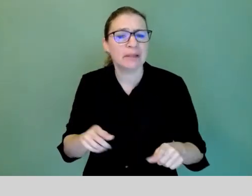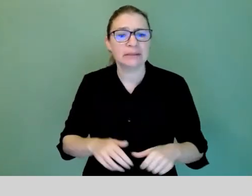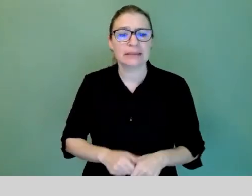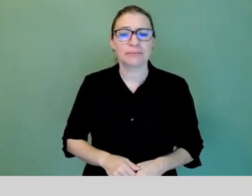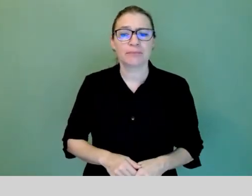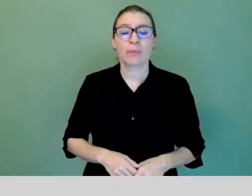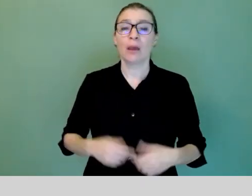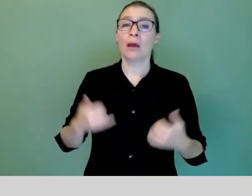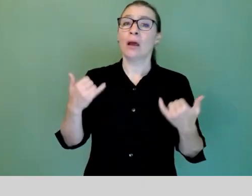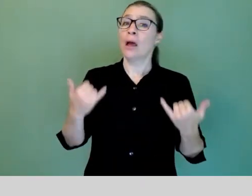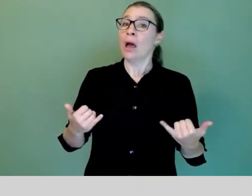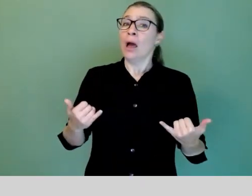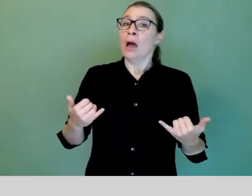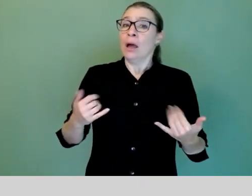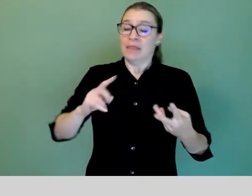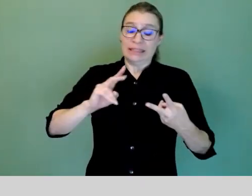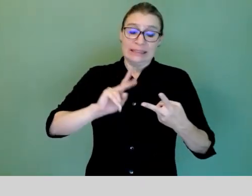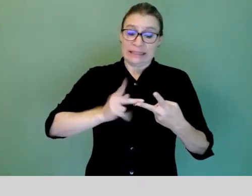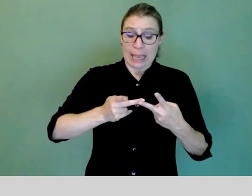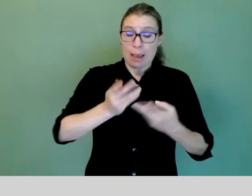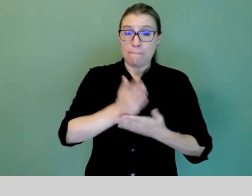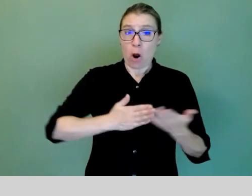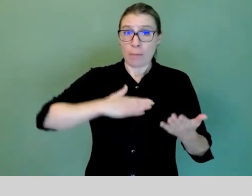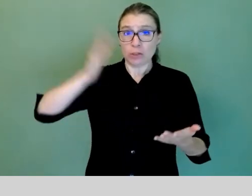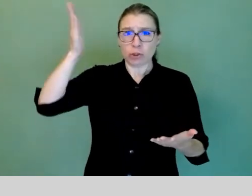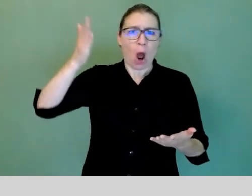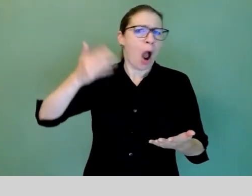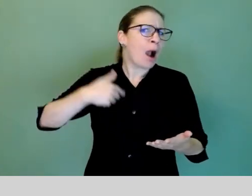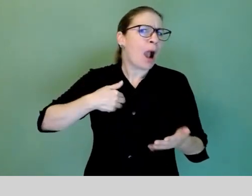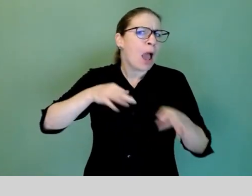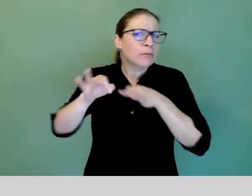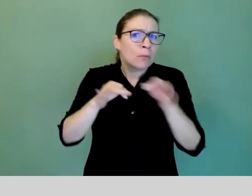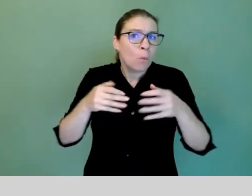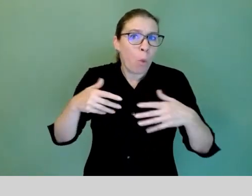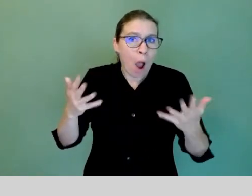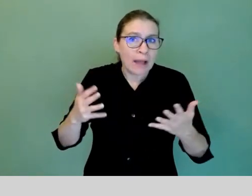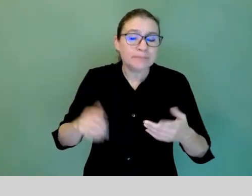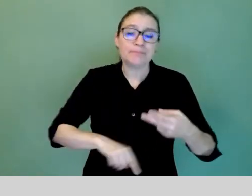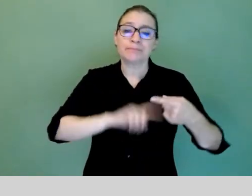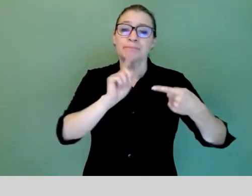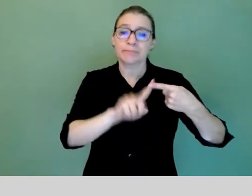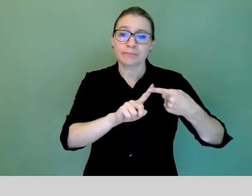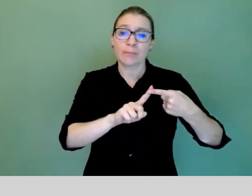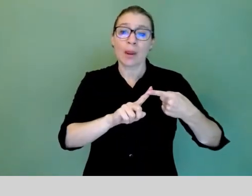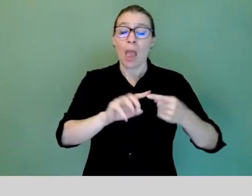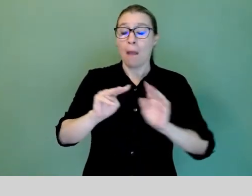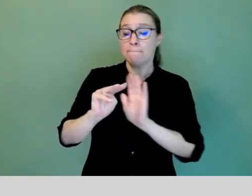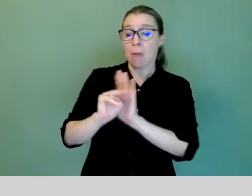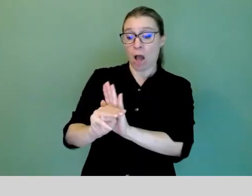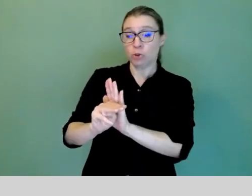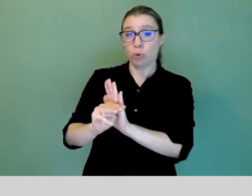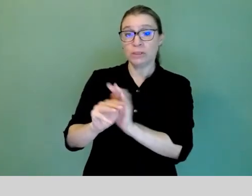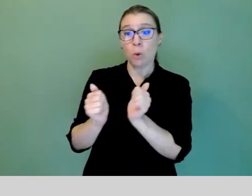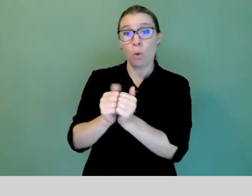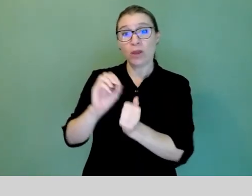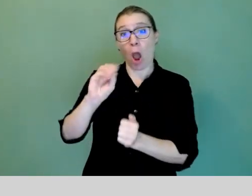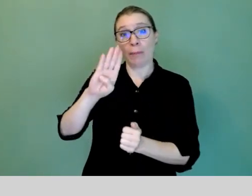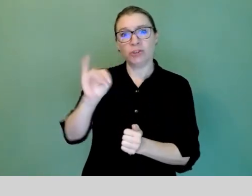So what have I covered in the second half? Firstly, modules and objects are basically interchangeable.